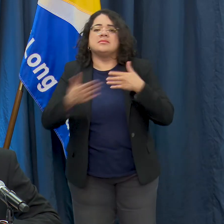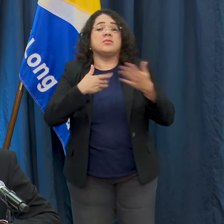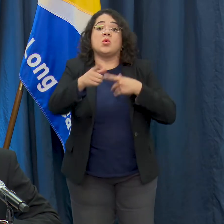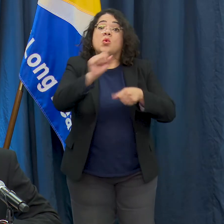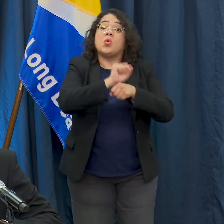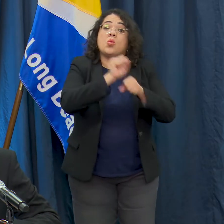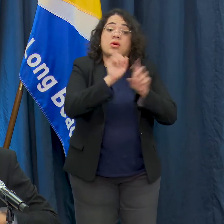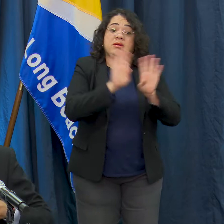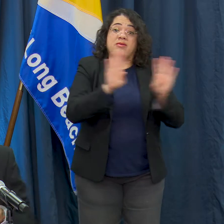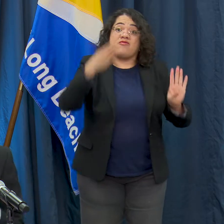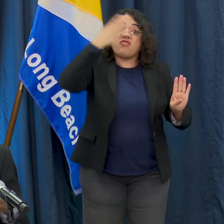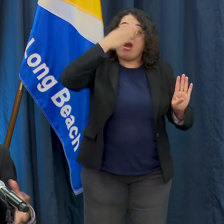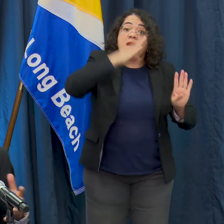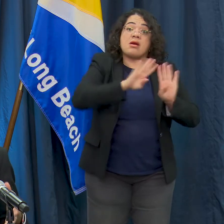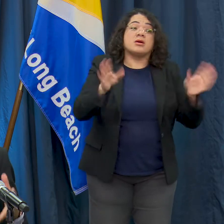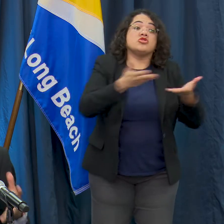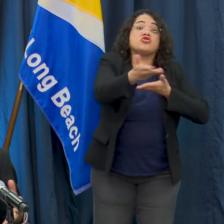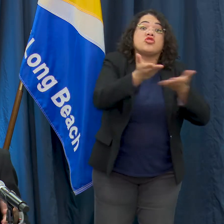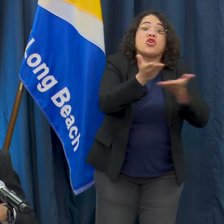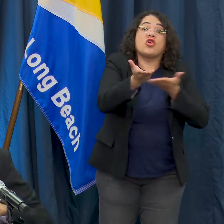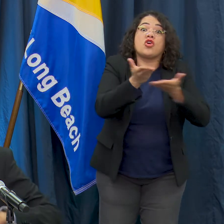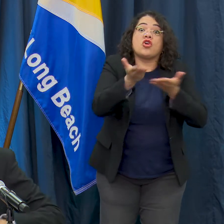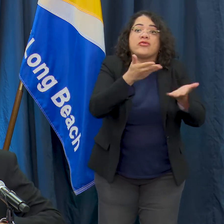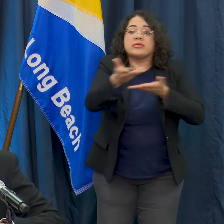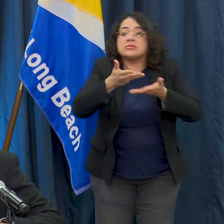you to get tested. We have a large capacity to do so with 6 testing sites